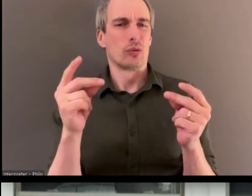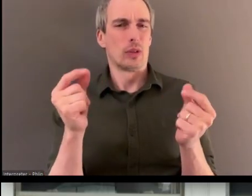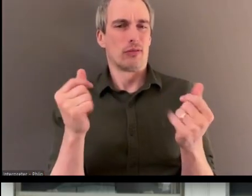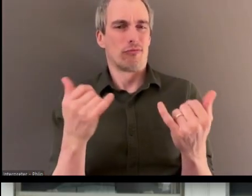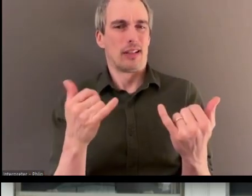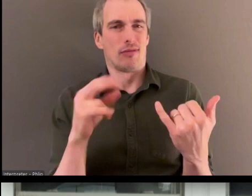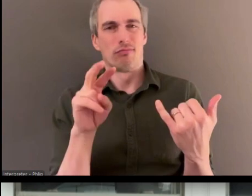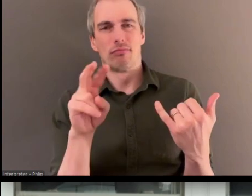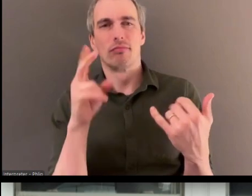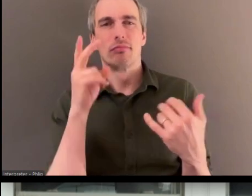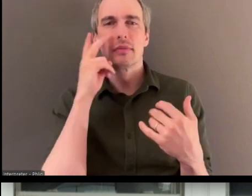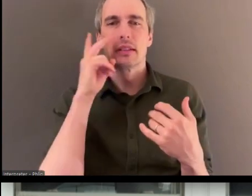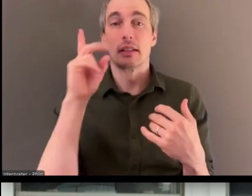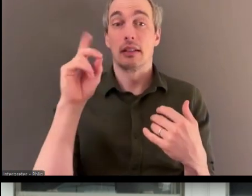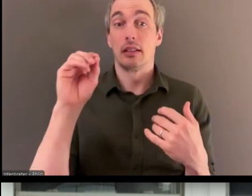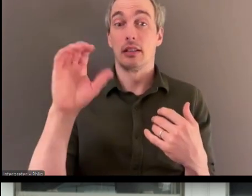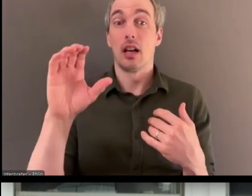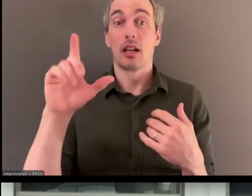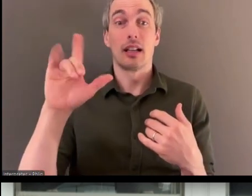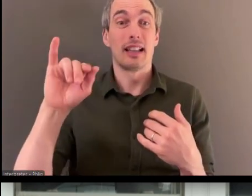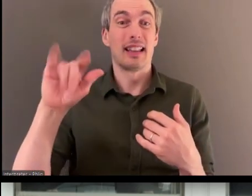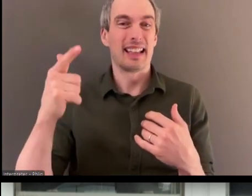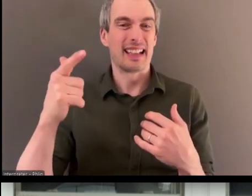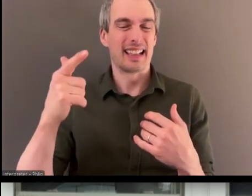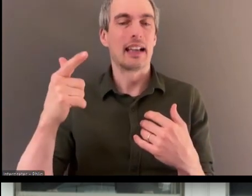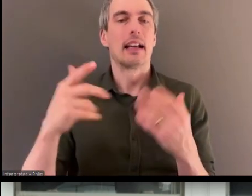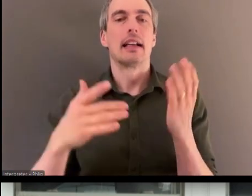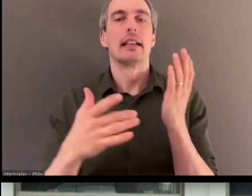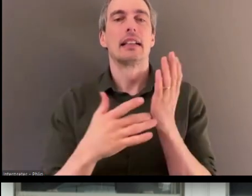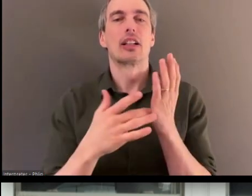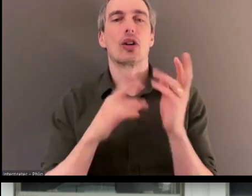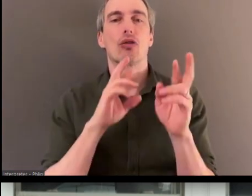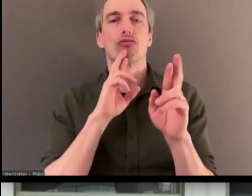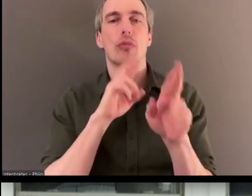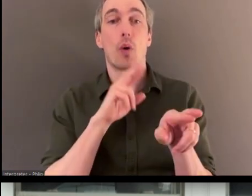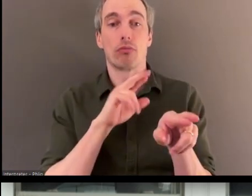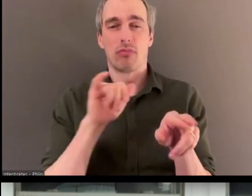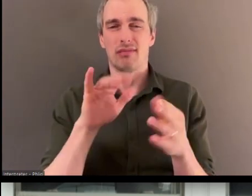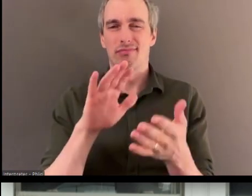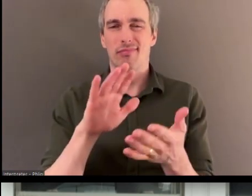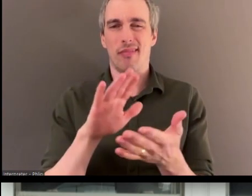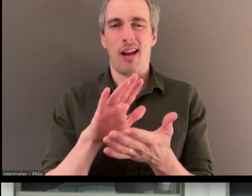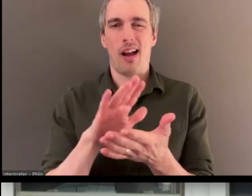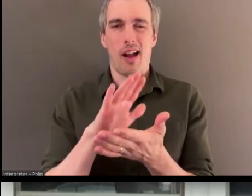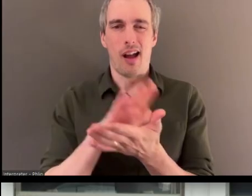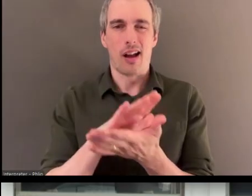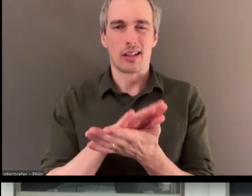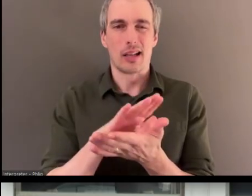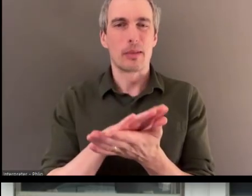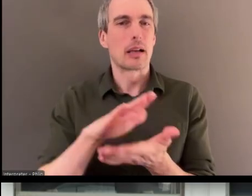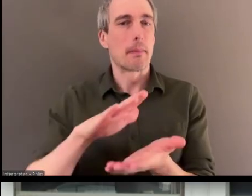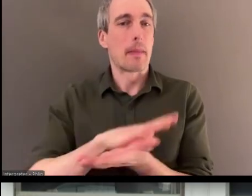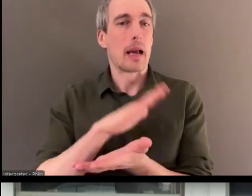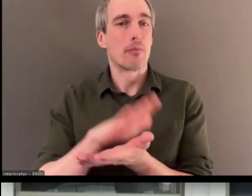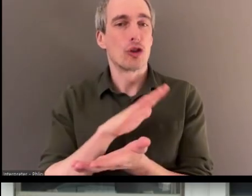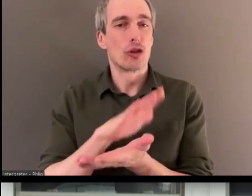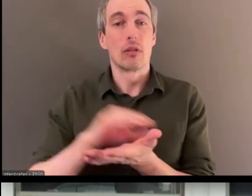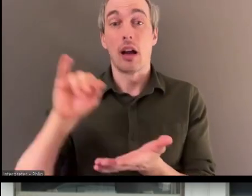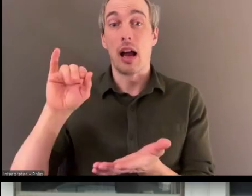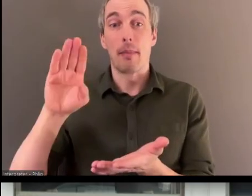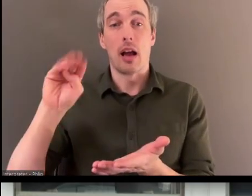This is an academic paper written by IBM detailing the technical specs of the first